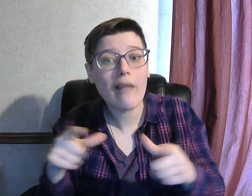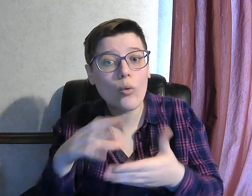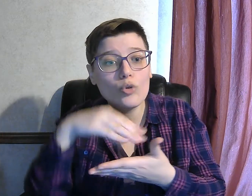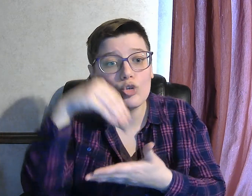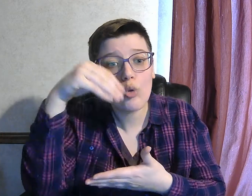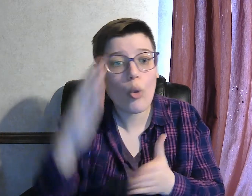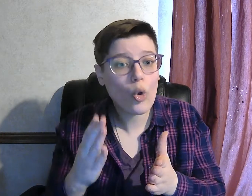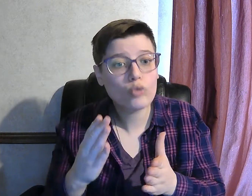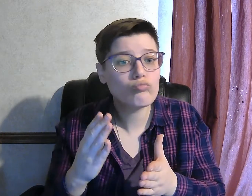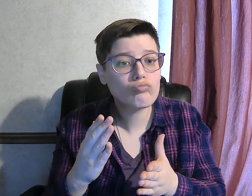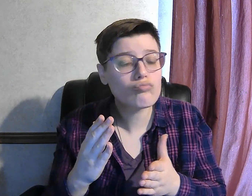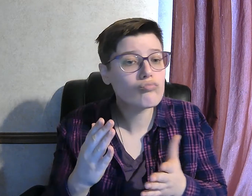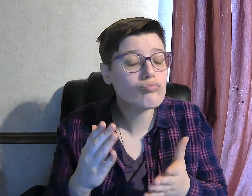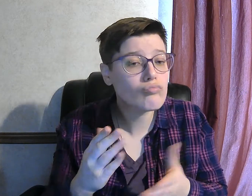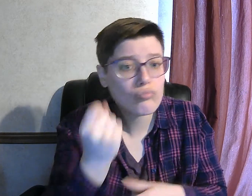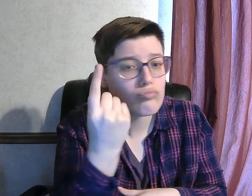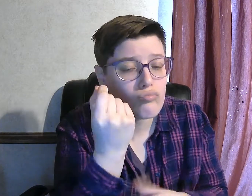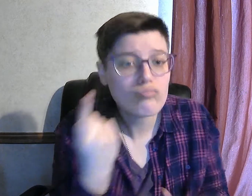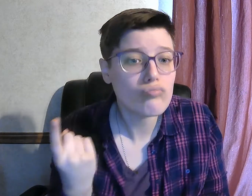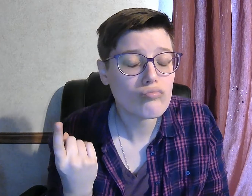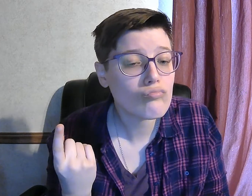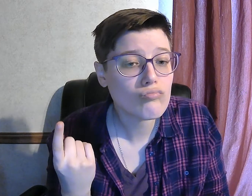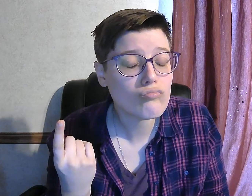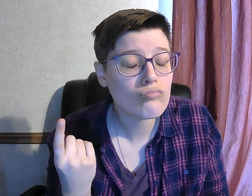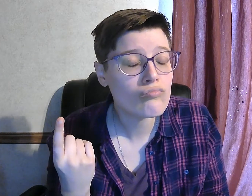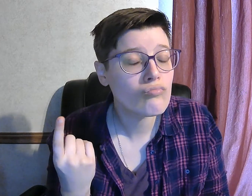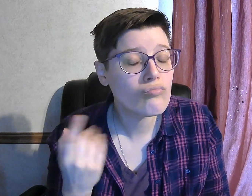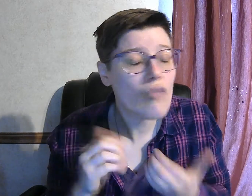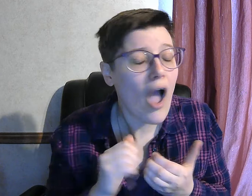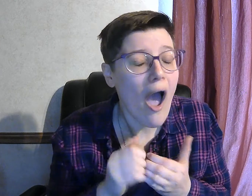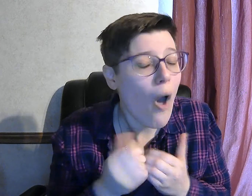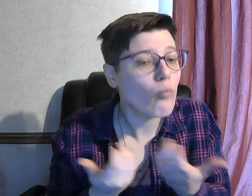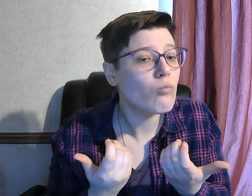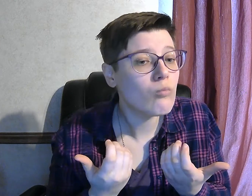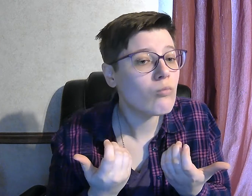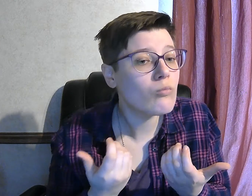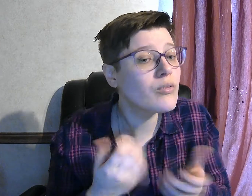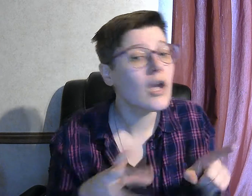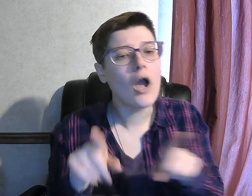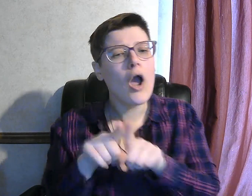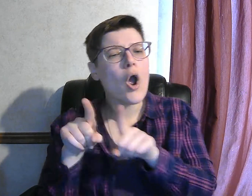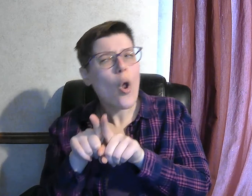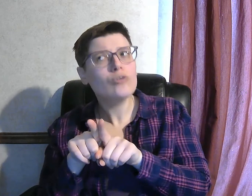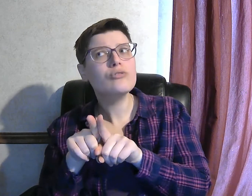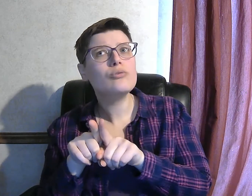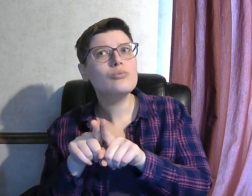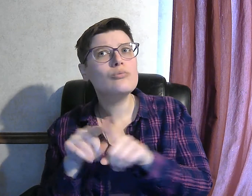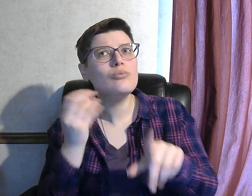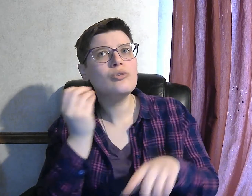or English Second Language students to understand it? Like, how?!